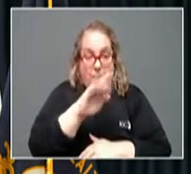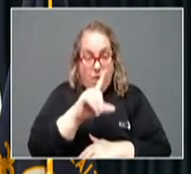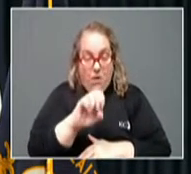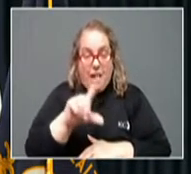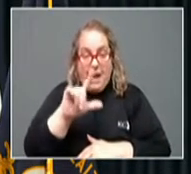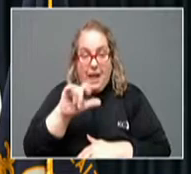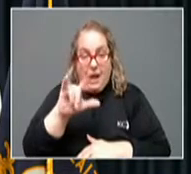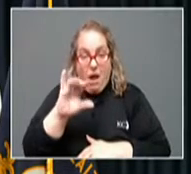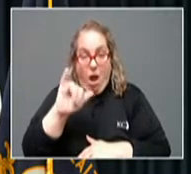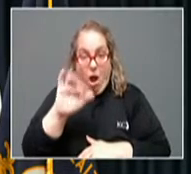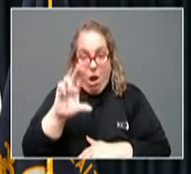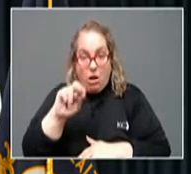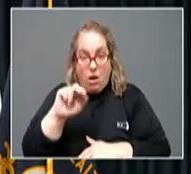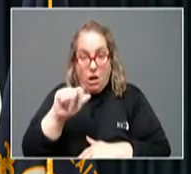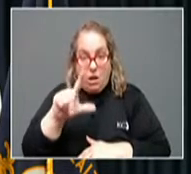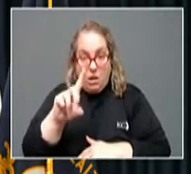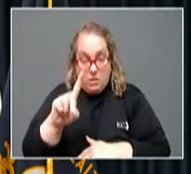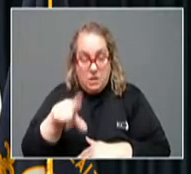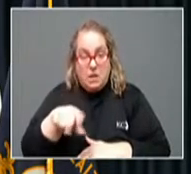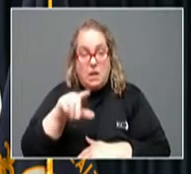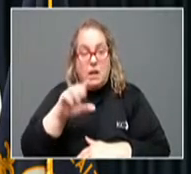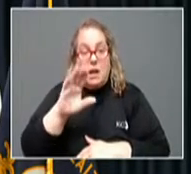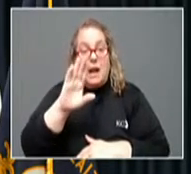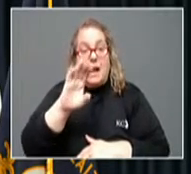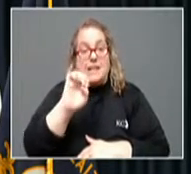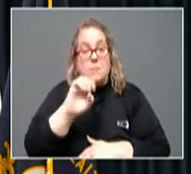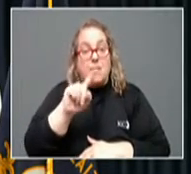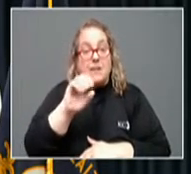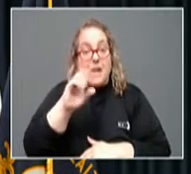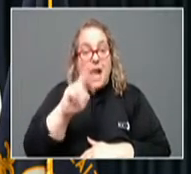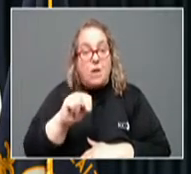Elizabethtown community and technical colleges. New state of the art facility